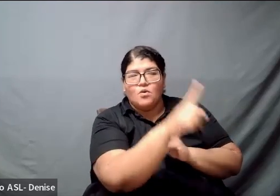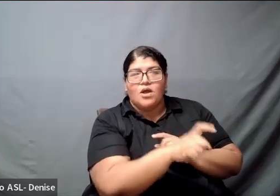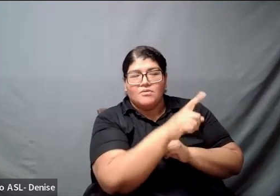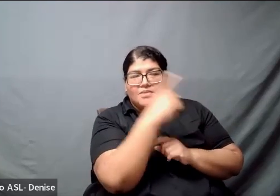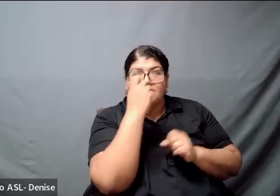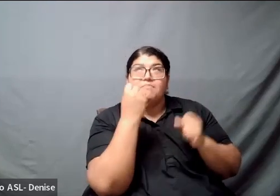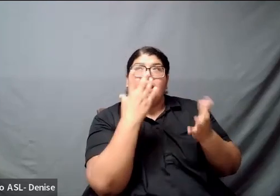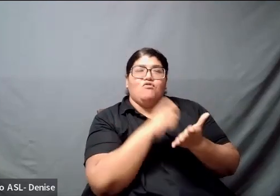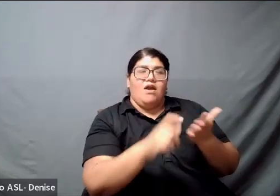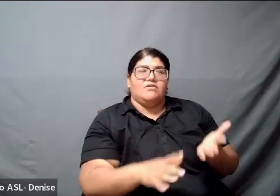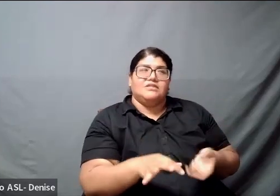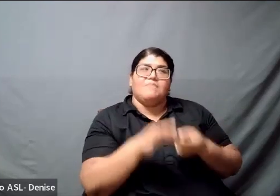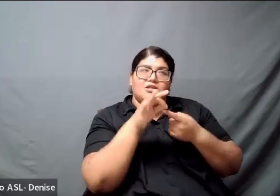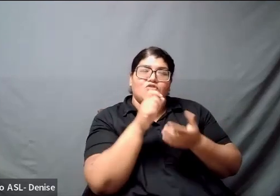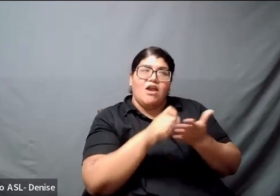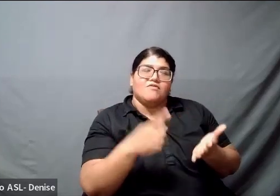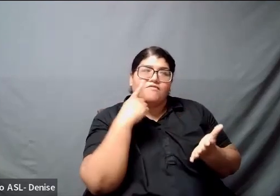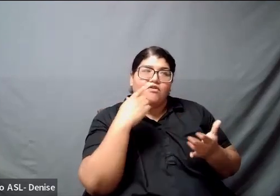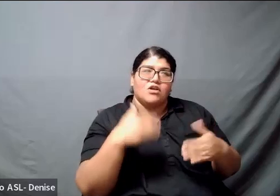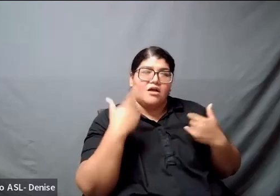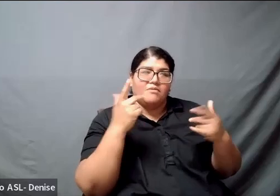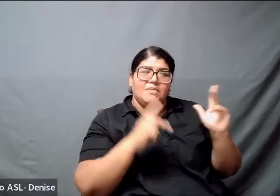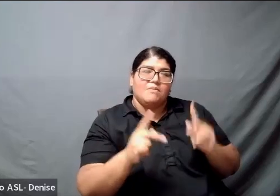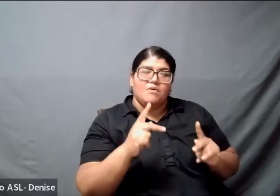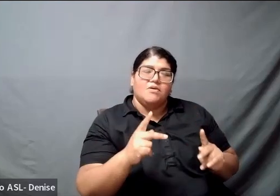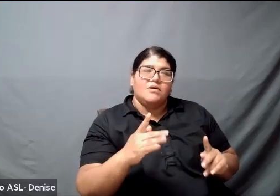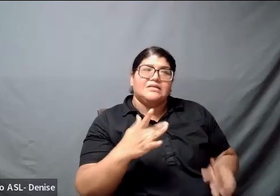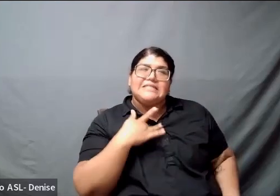especially writers for young people get asked, how do you get started?